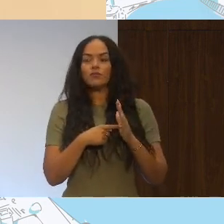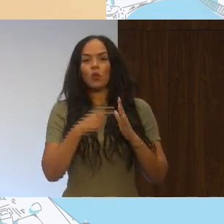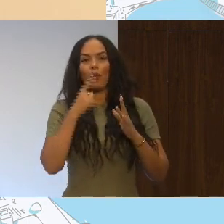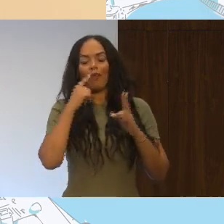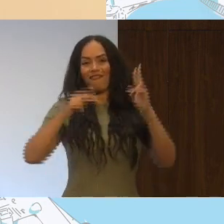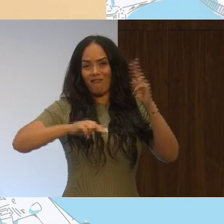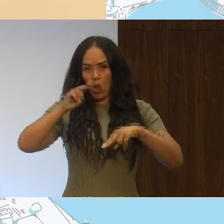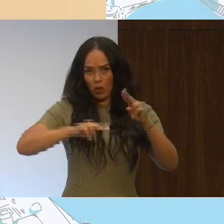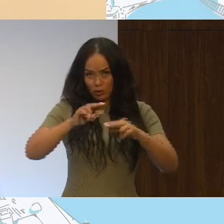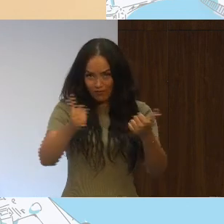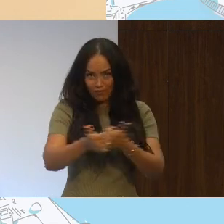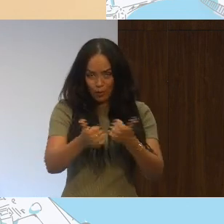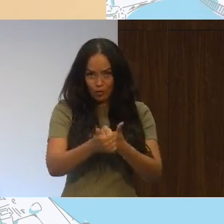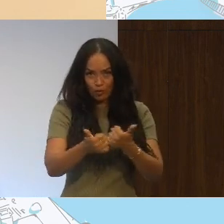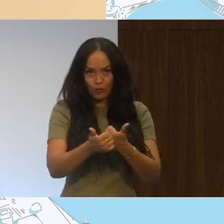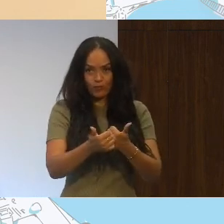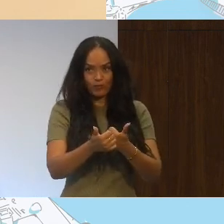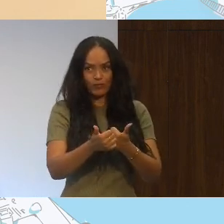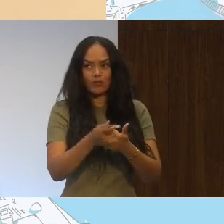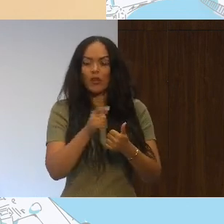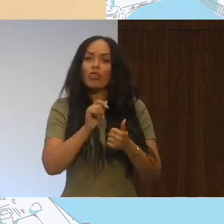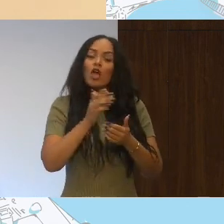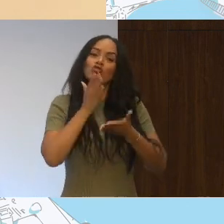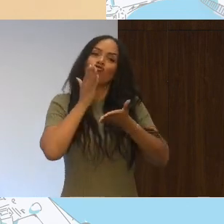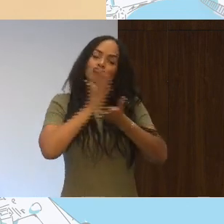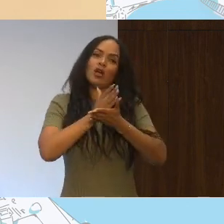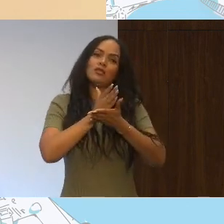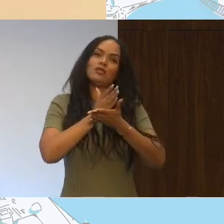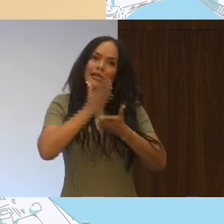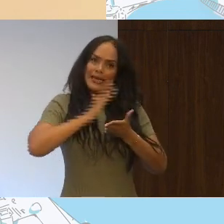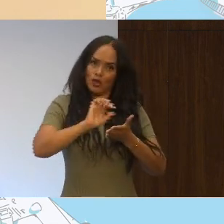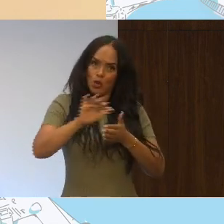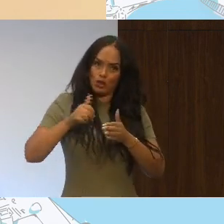that if the trust needs your support to make it again provide